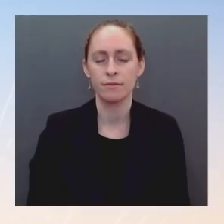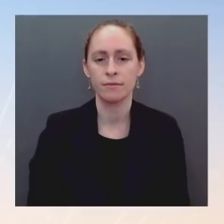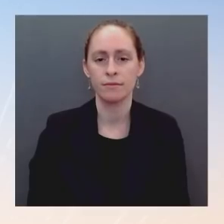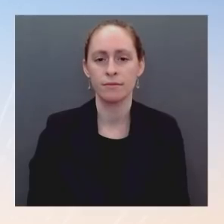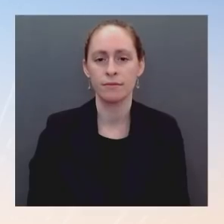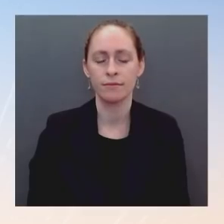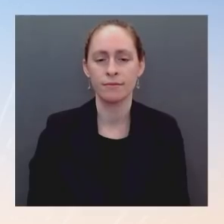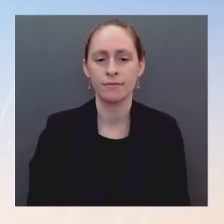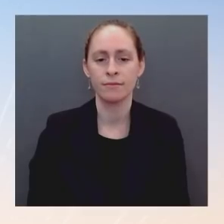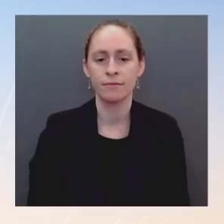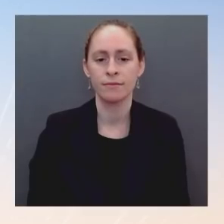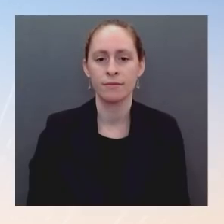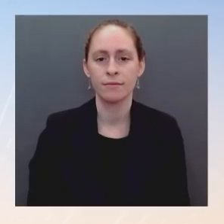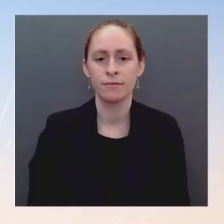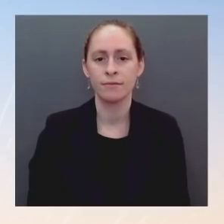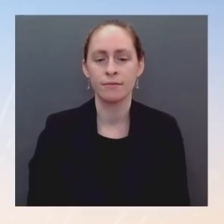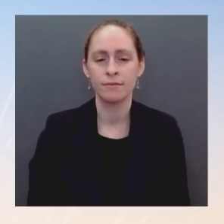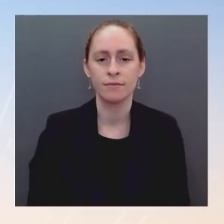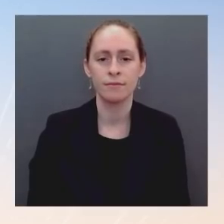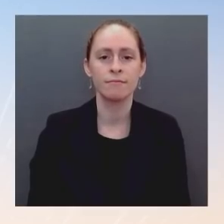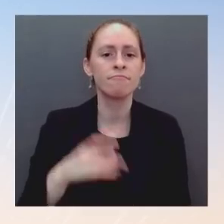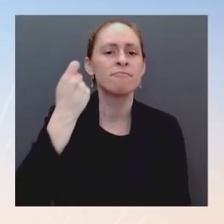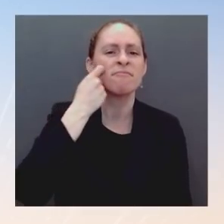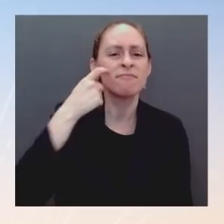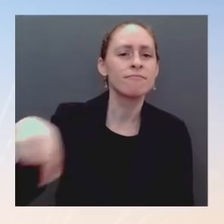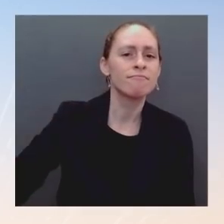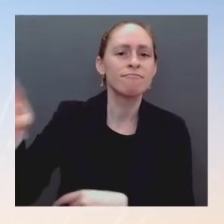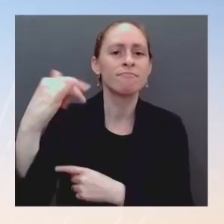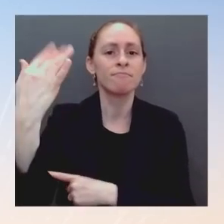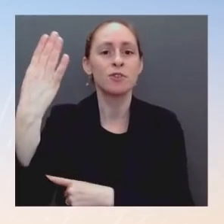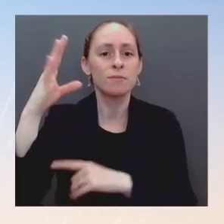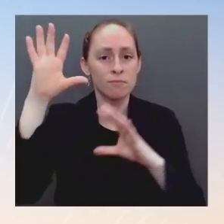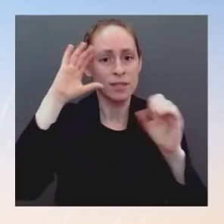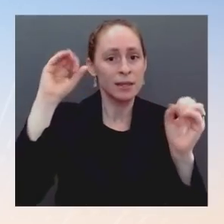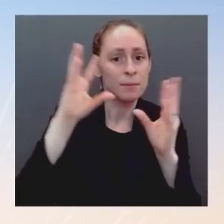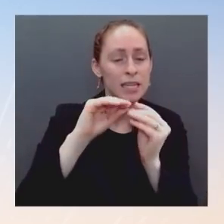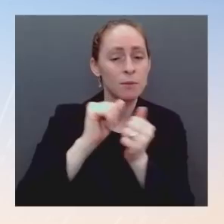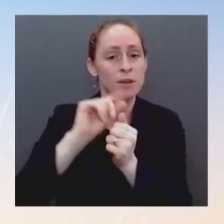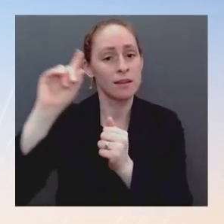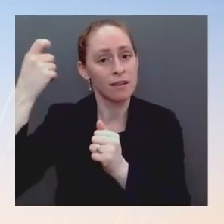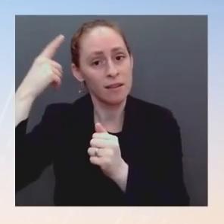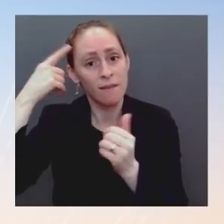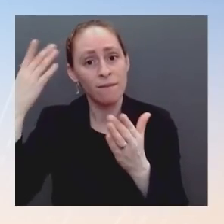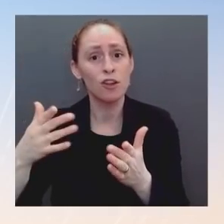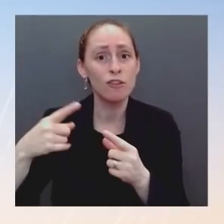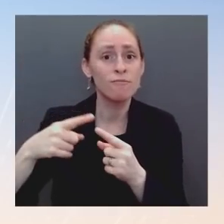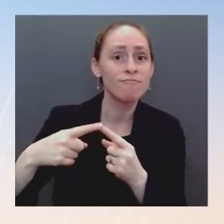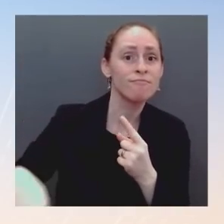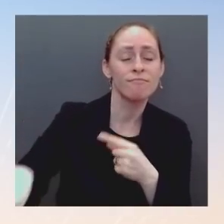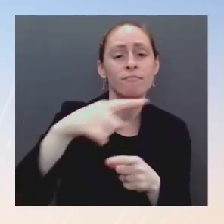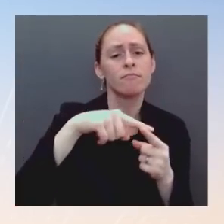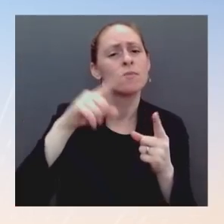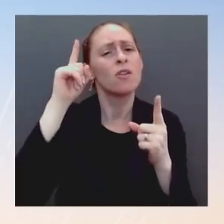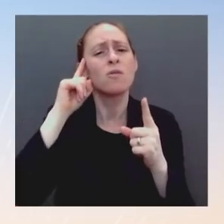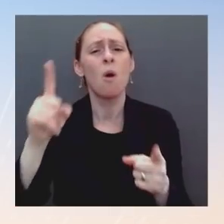and the administration is they want flexibility in how they spend these monies. What can the administration do, or what are --